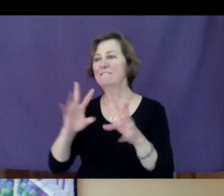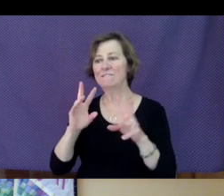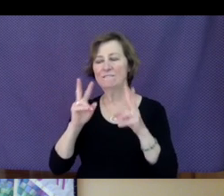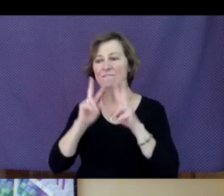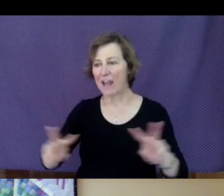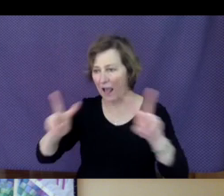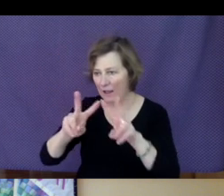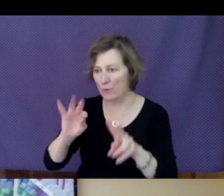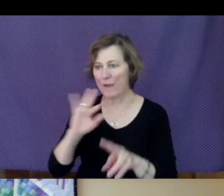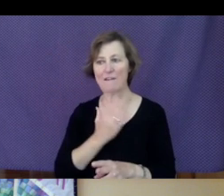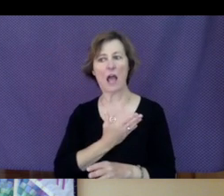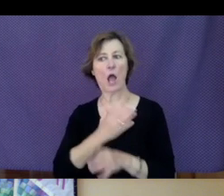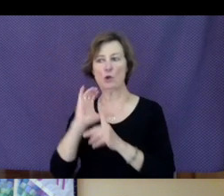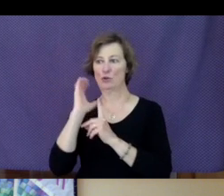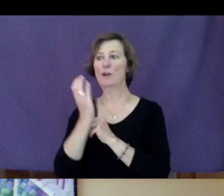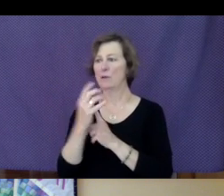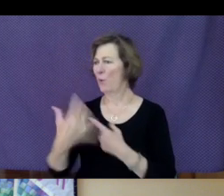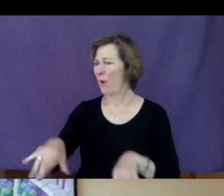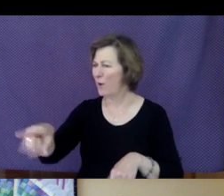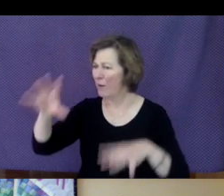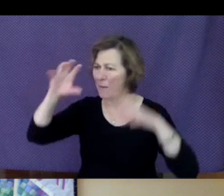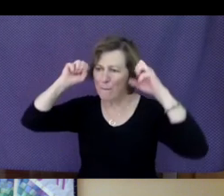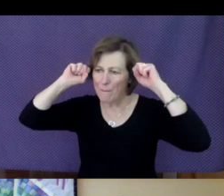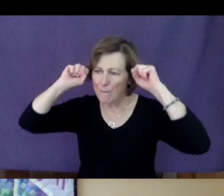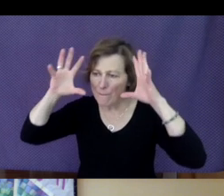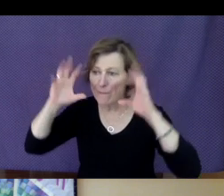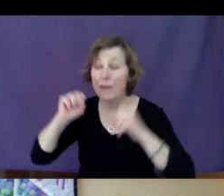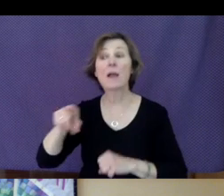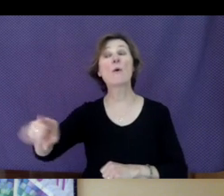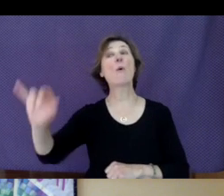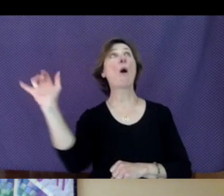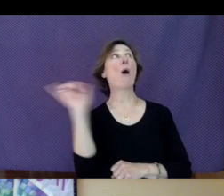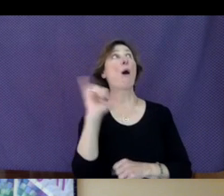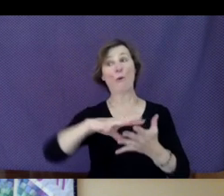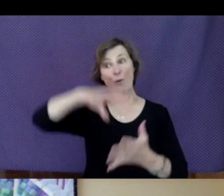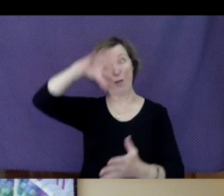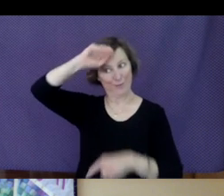And you have also learned about magic one day